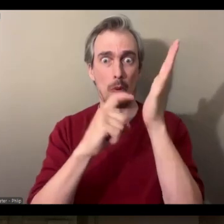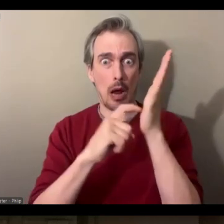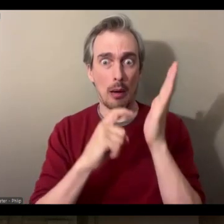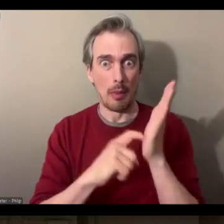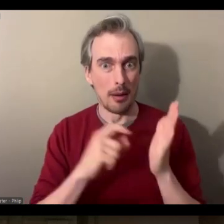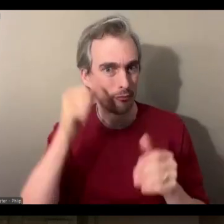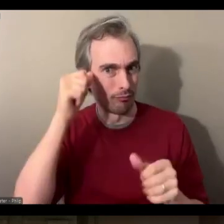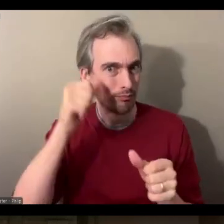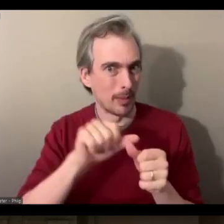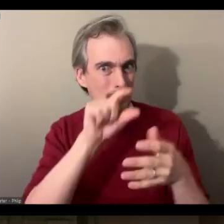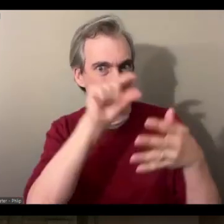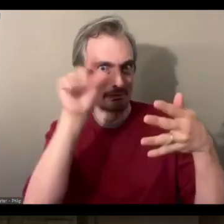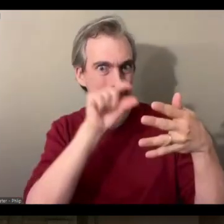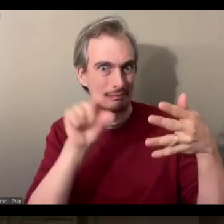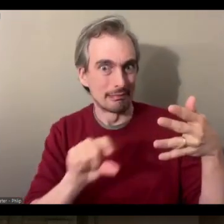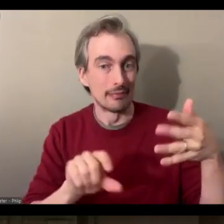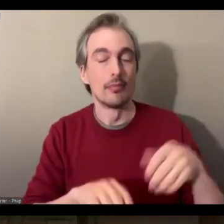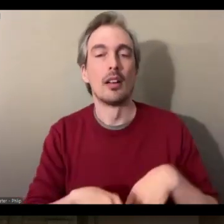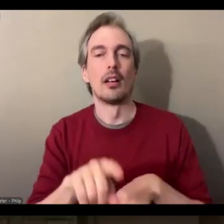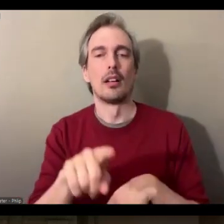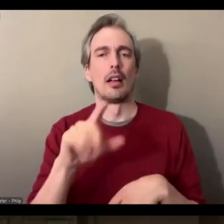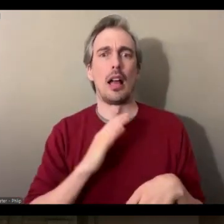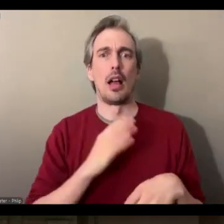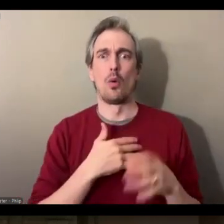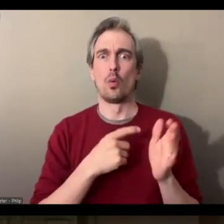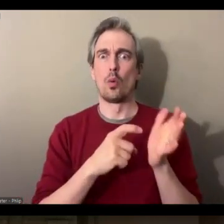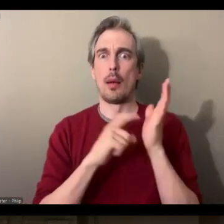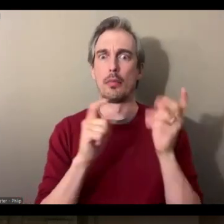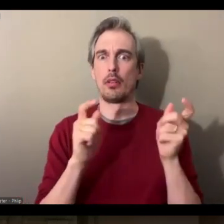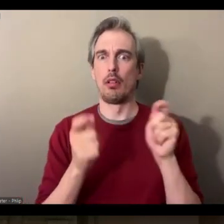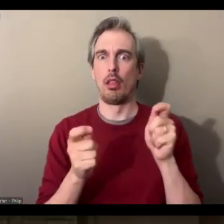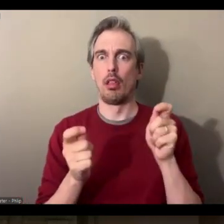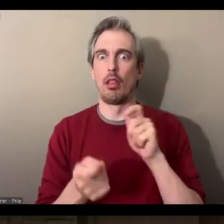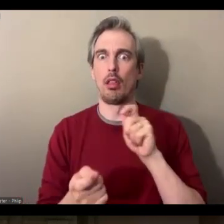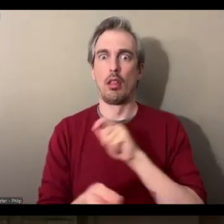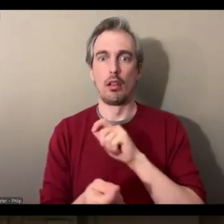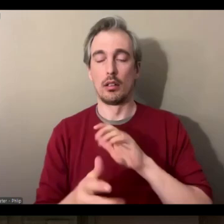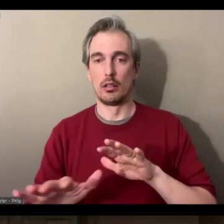on changing. And they kept on developing. Some of that, of course, is completely natural and